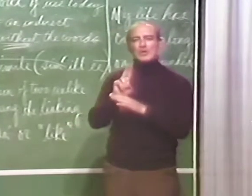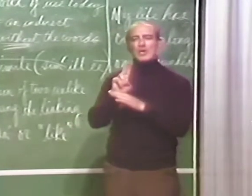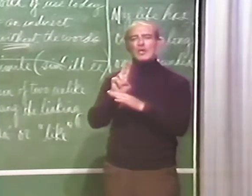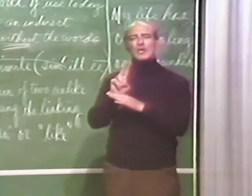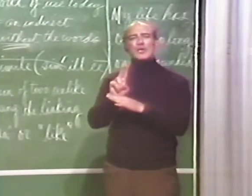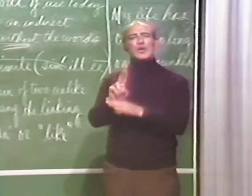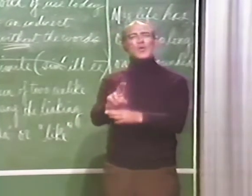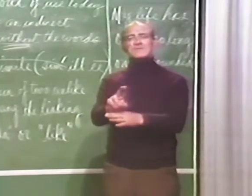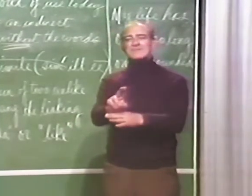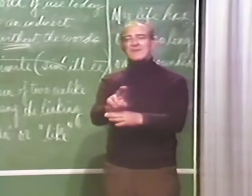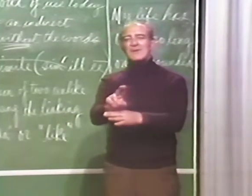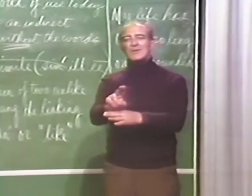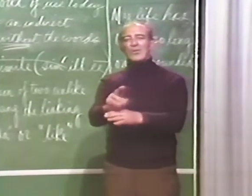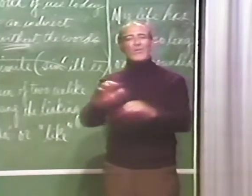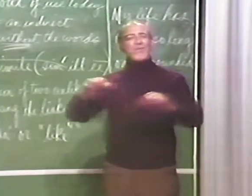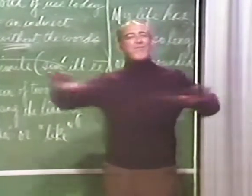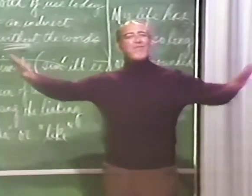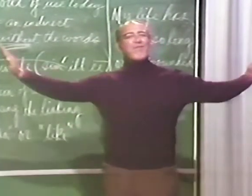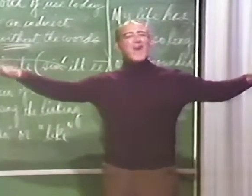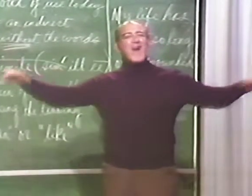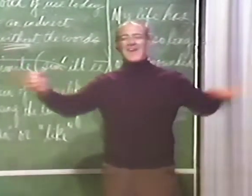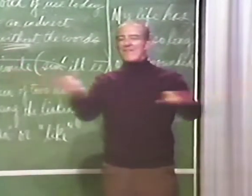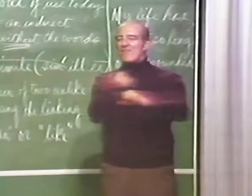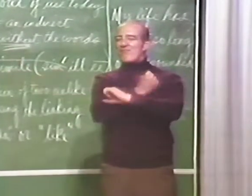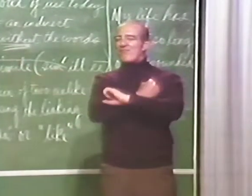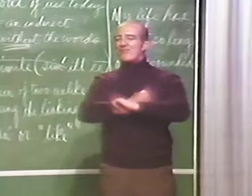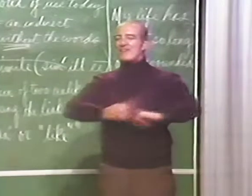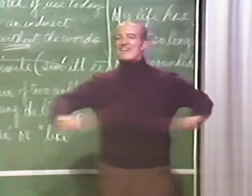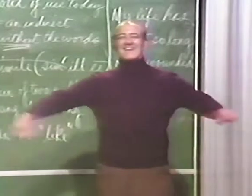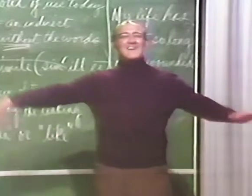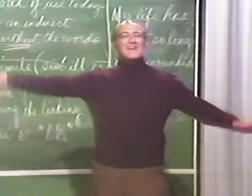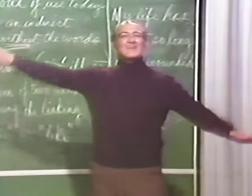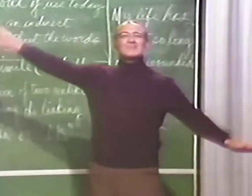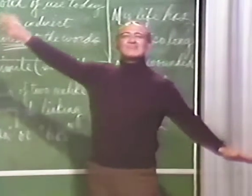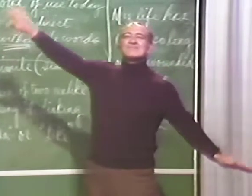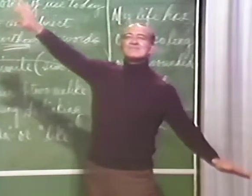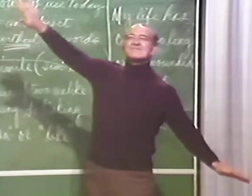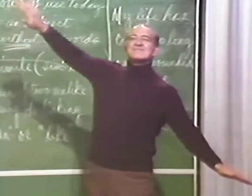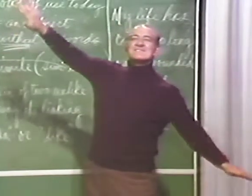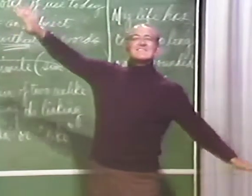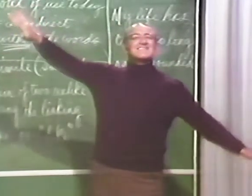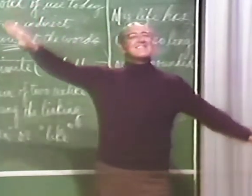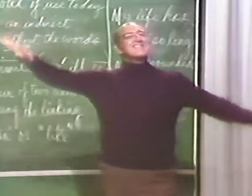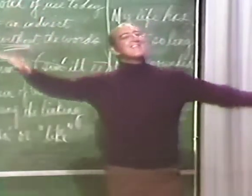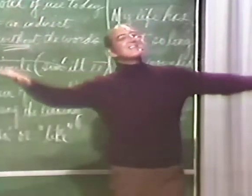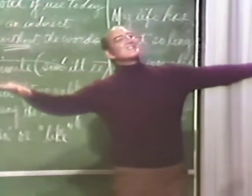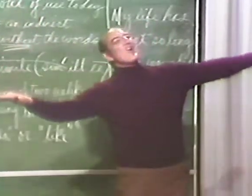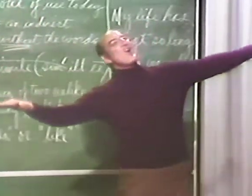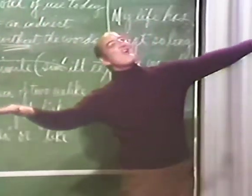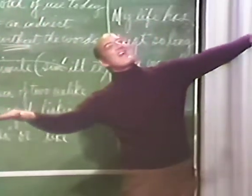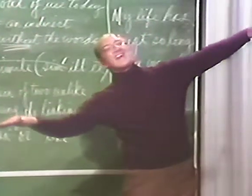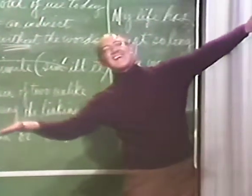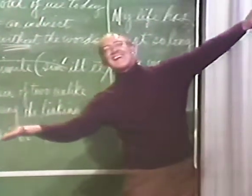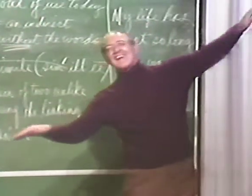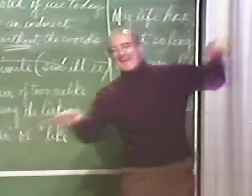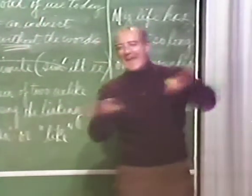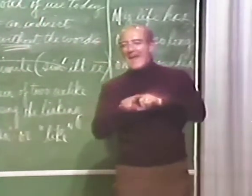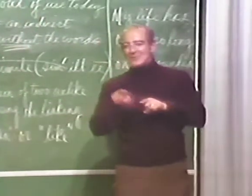RIGHT, MMM. A BIRD WHO WAS USED TO FLYING FREE...